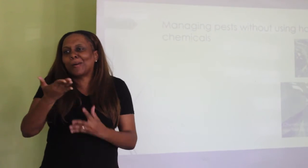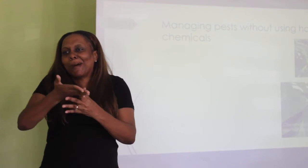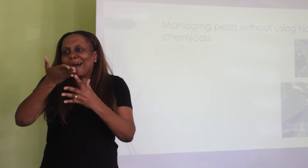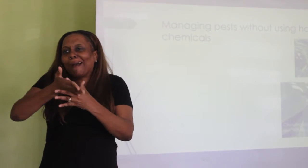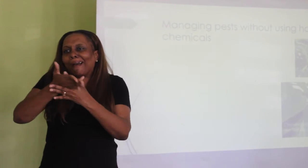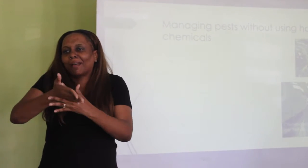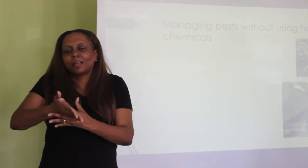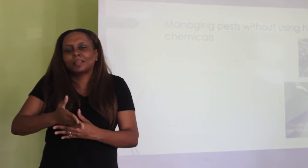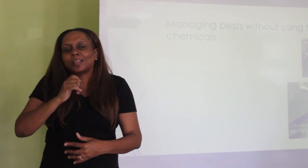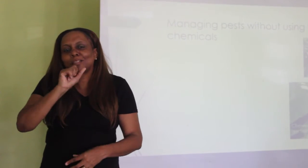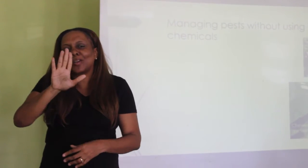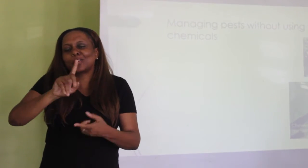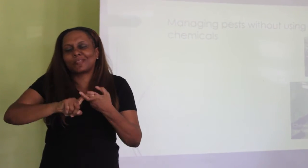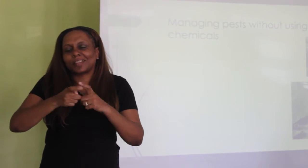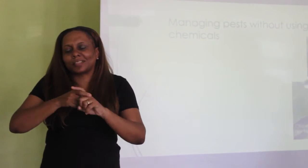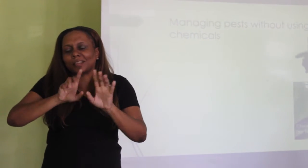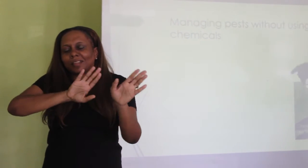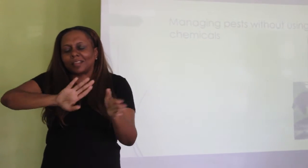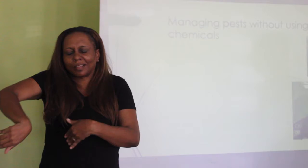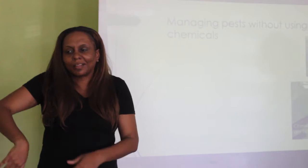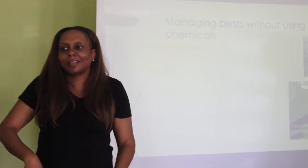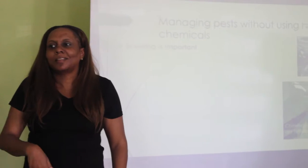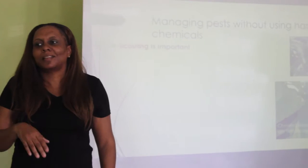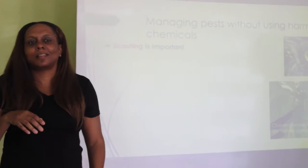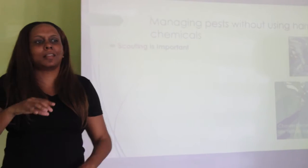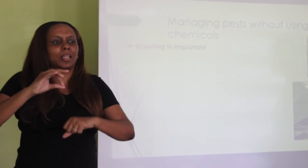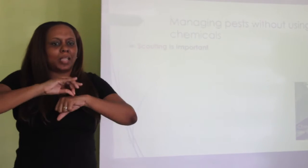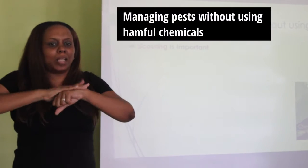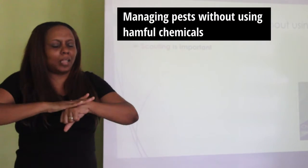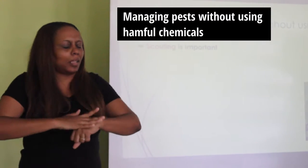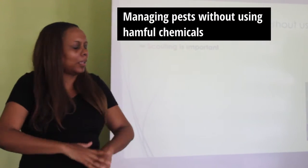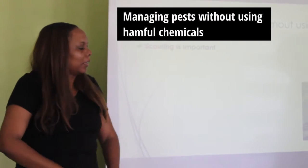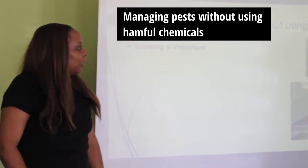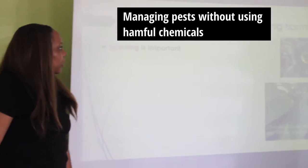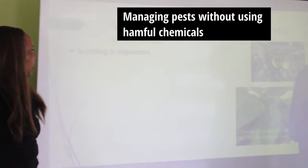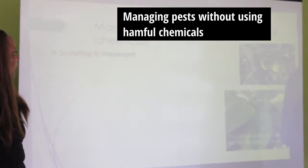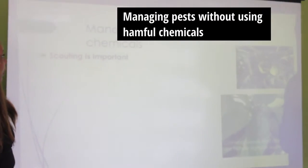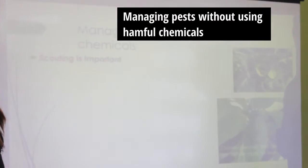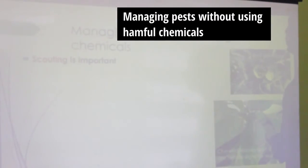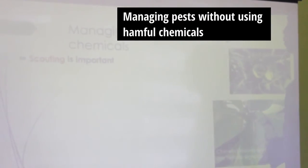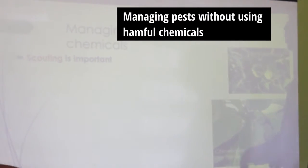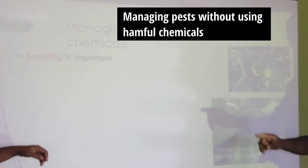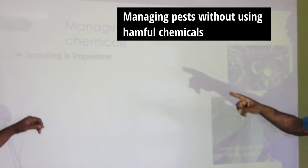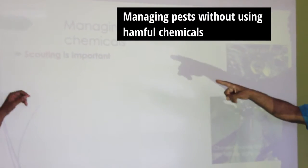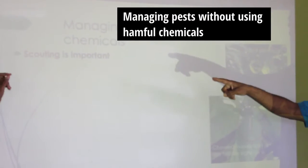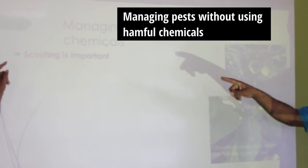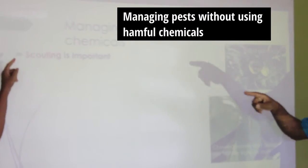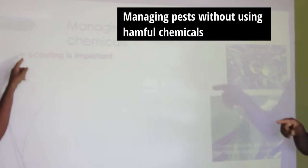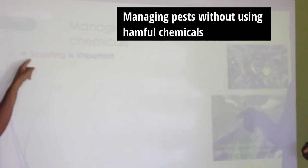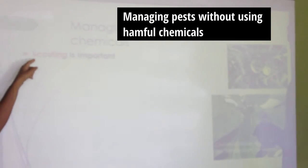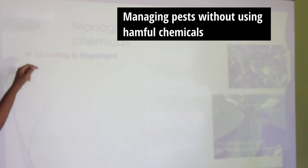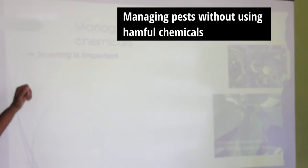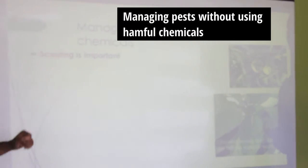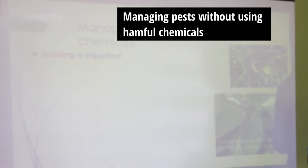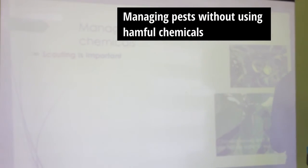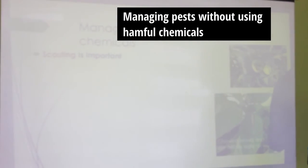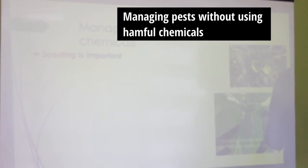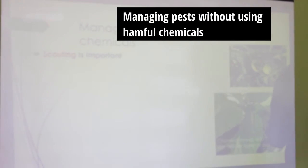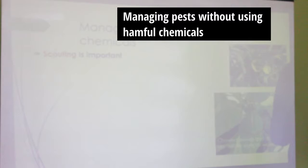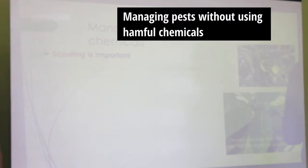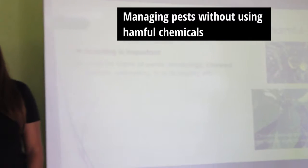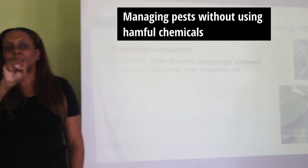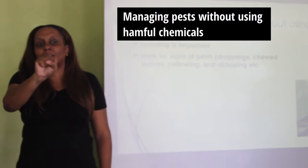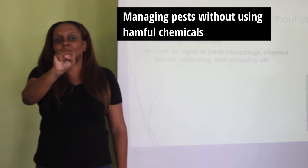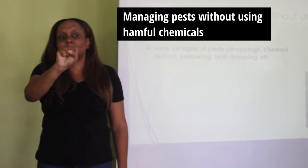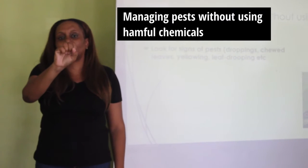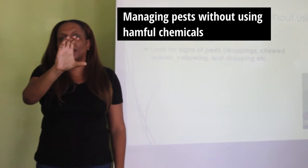okay one of the first things and most important thing is because scouting and what it's counting